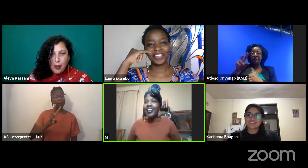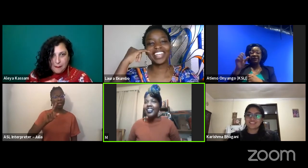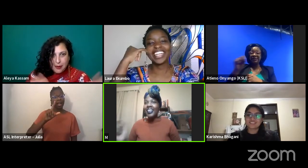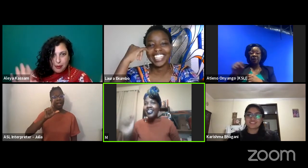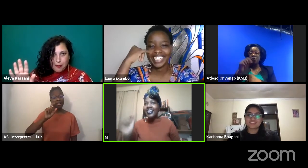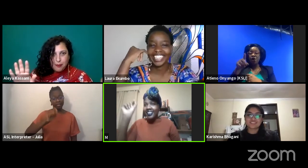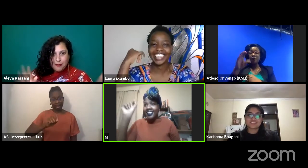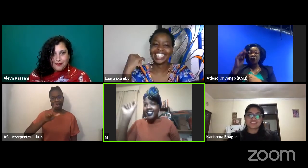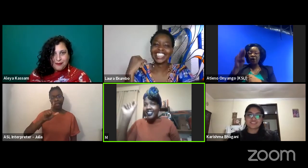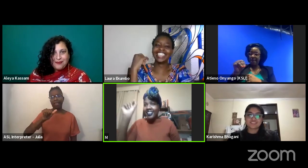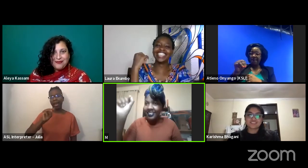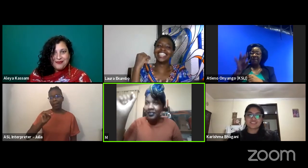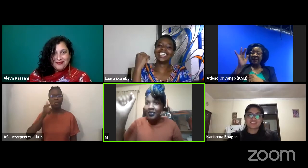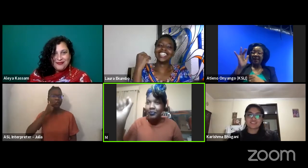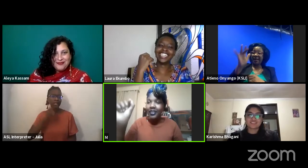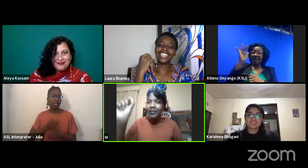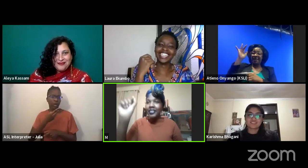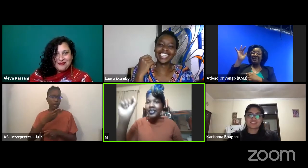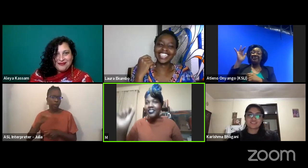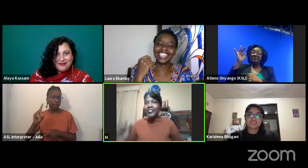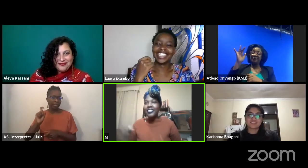and click the little bell button,